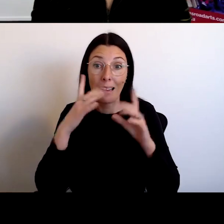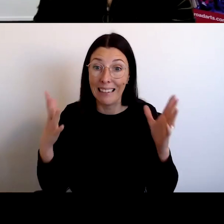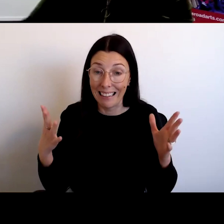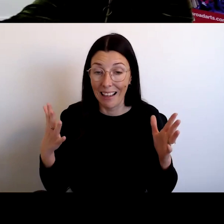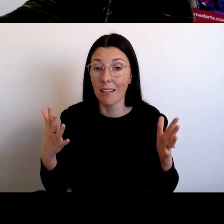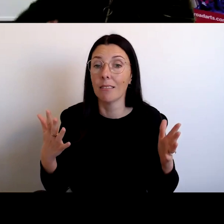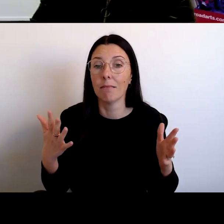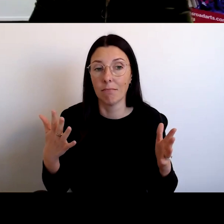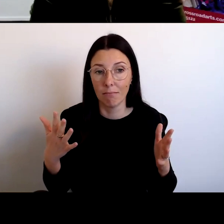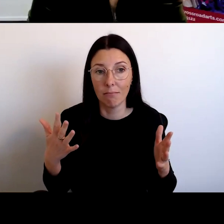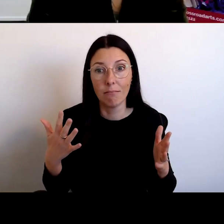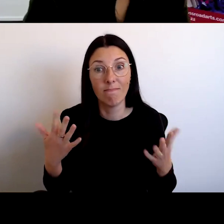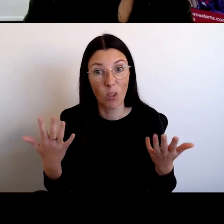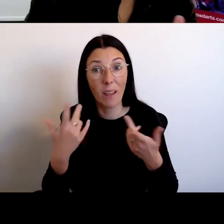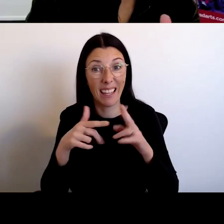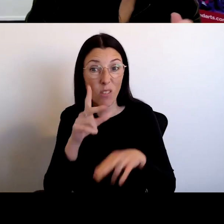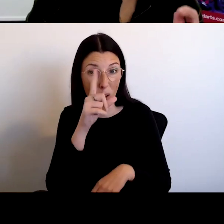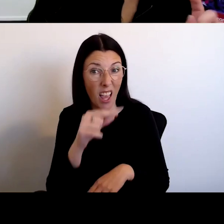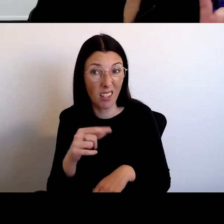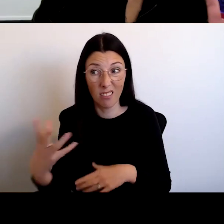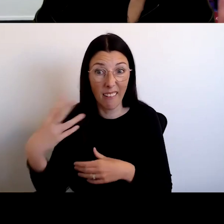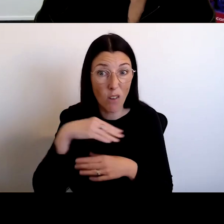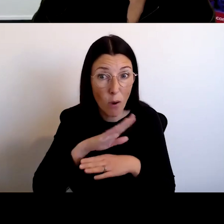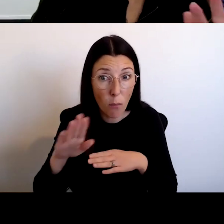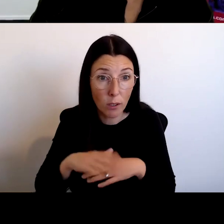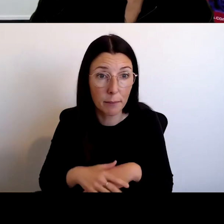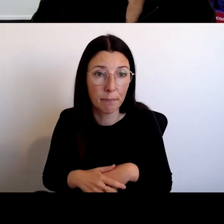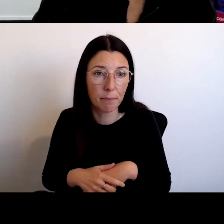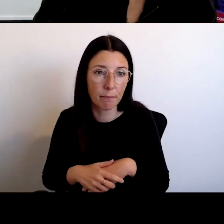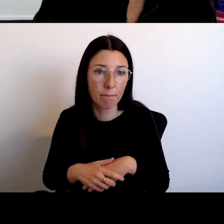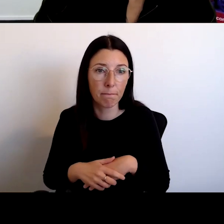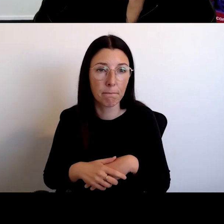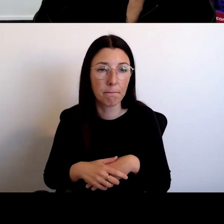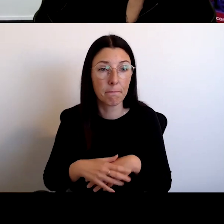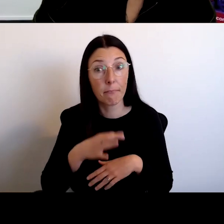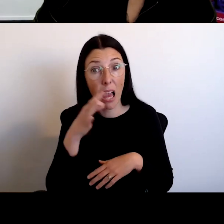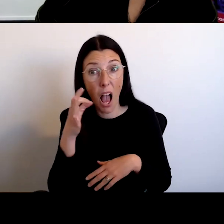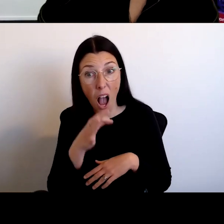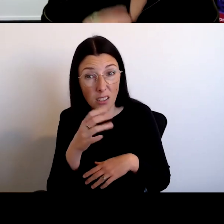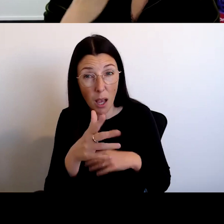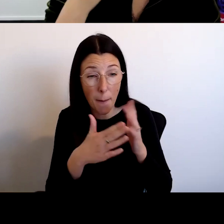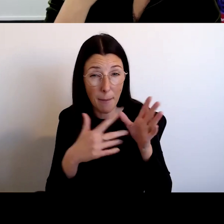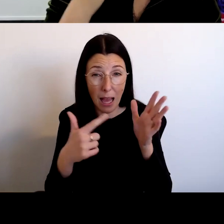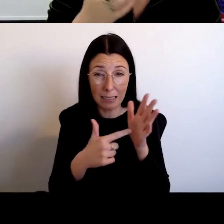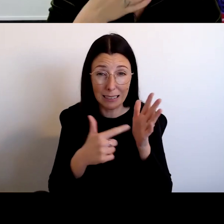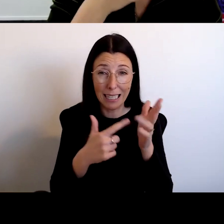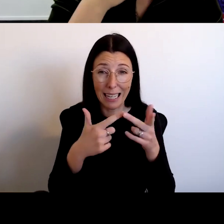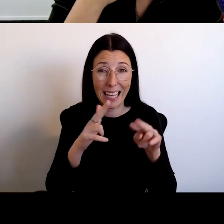you can, and can people do that, Matt, even if they are not a Plus1 recipient? The training